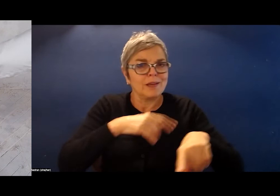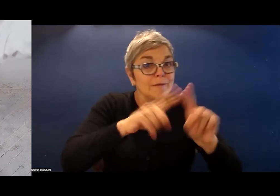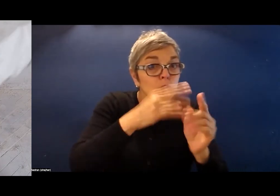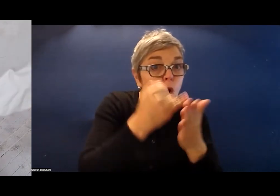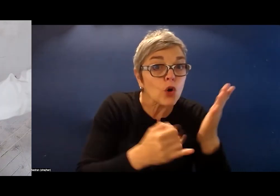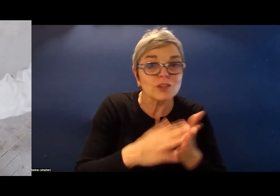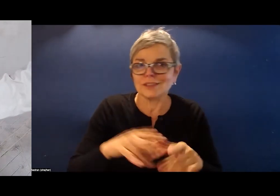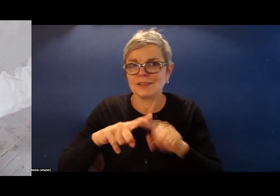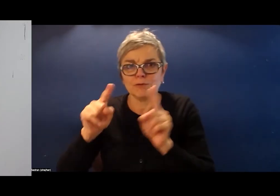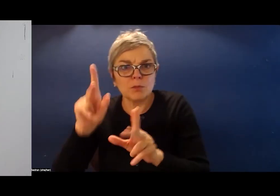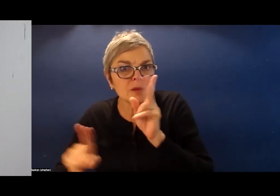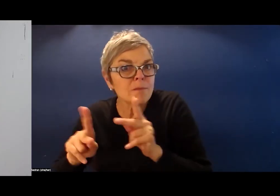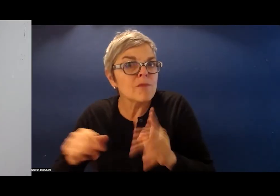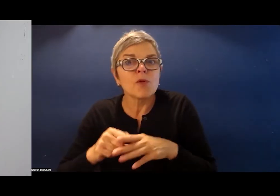And one of the things that I've been thinking